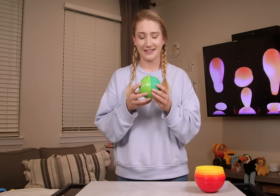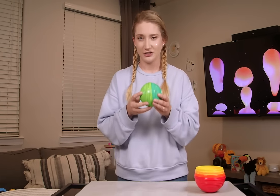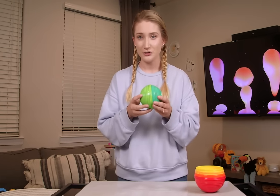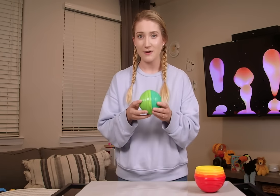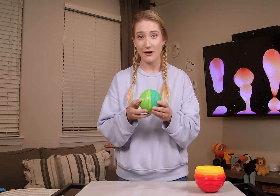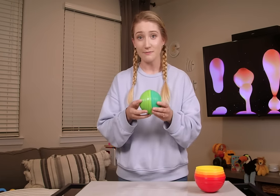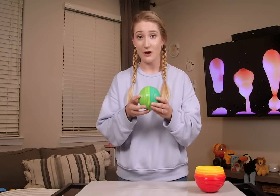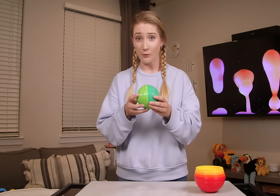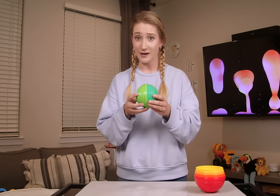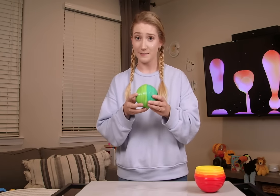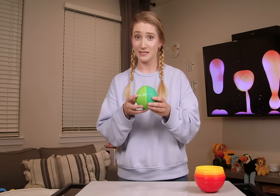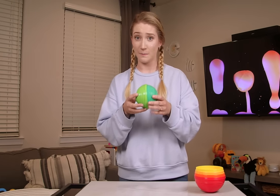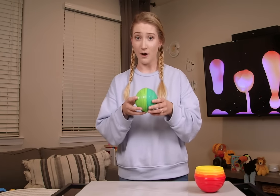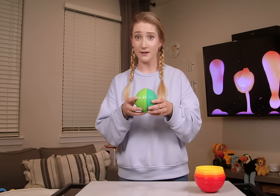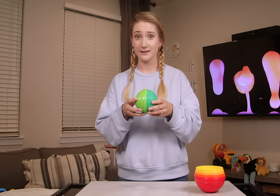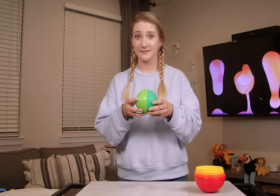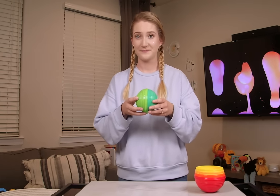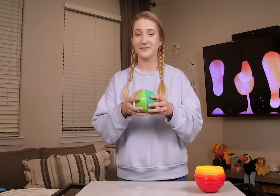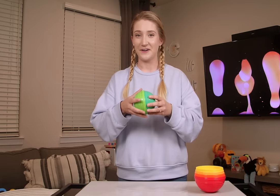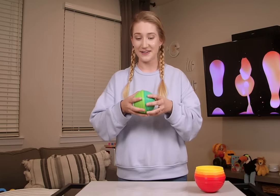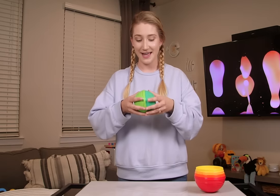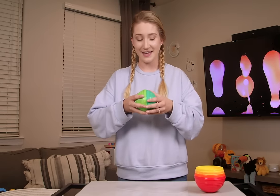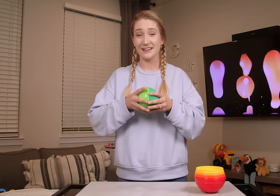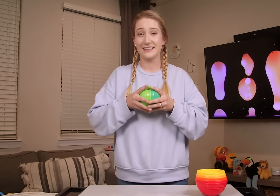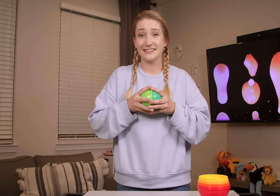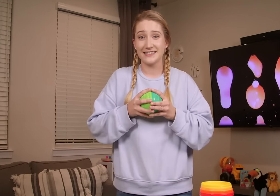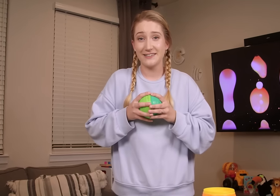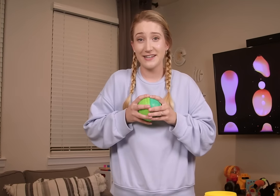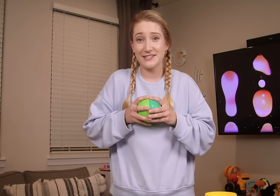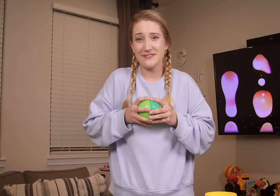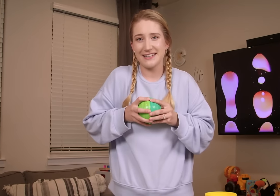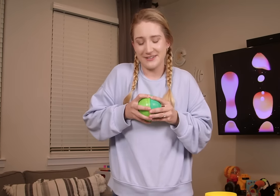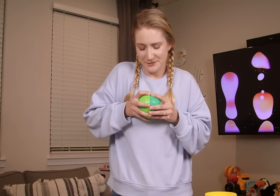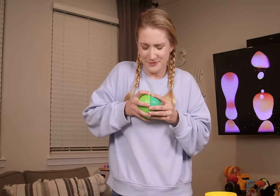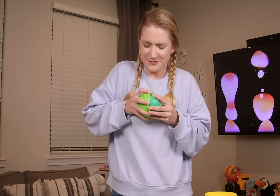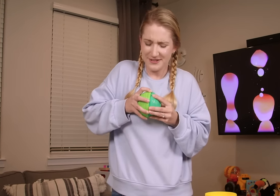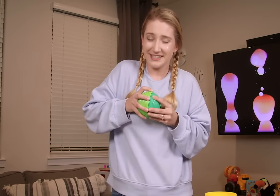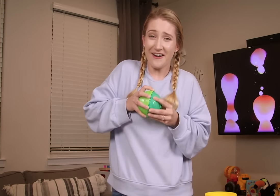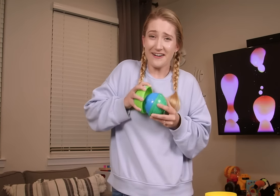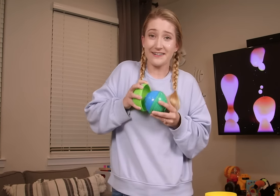Can you help me open up this ball? Okay, let's see if we can do it. Ooh, it's hard.